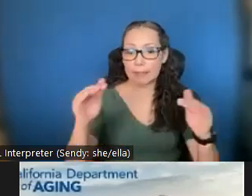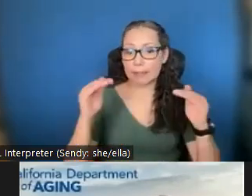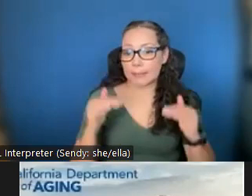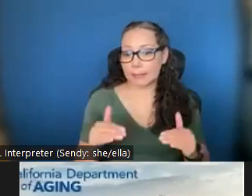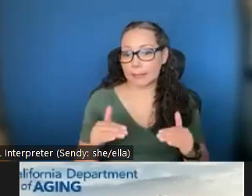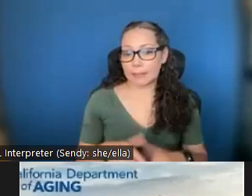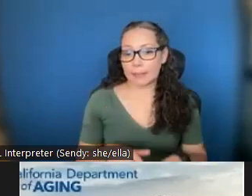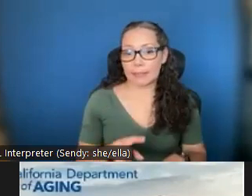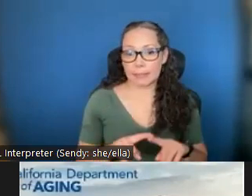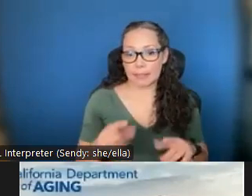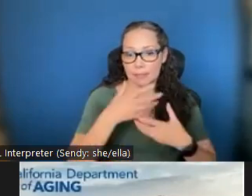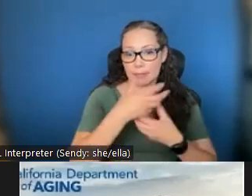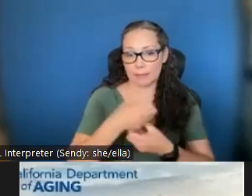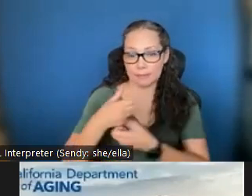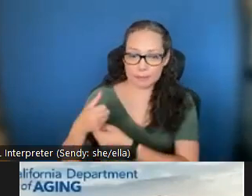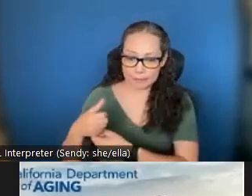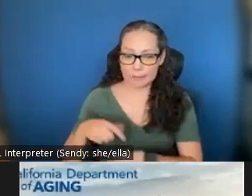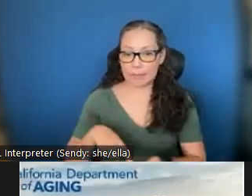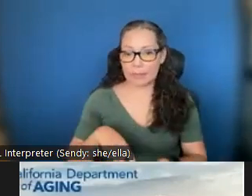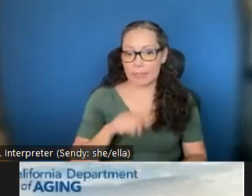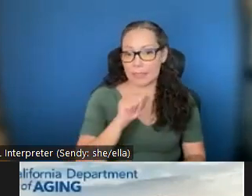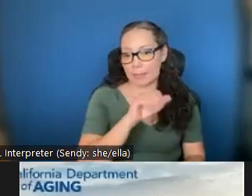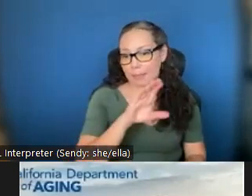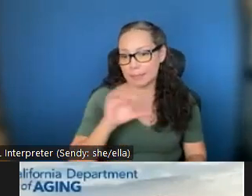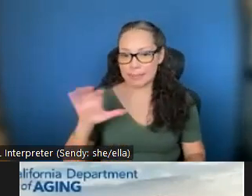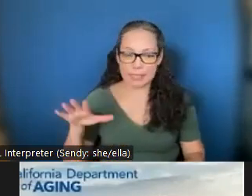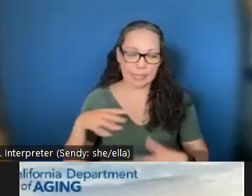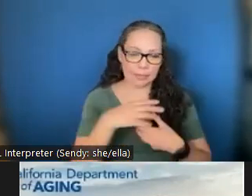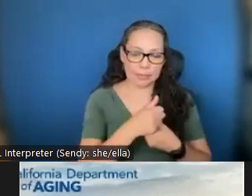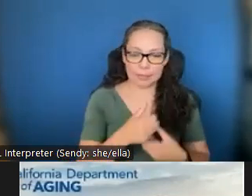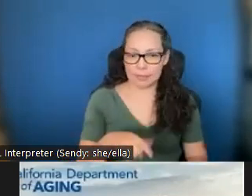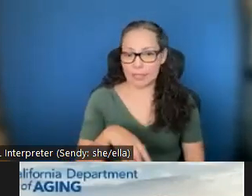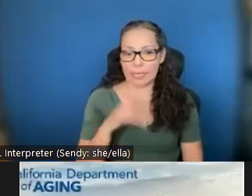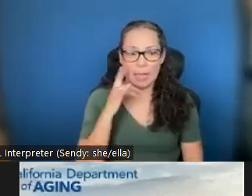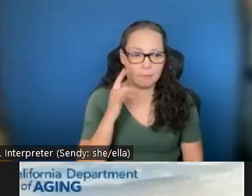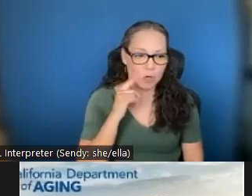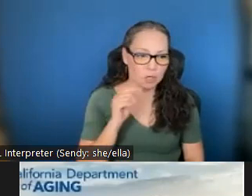acronym alphabetical acronyms starting with c4a California Association of area agencies